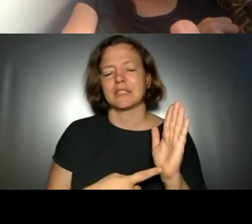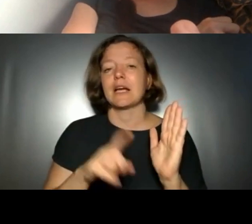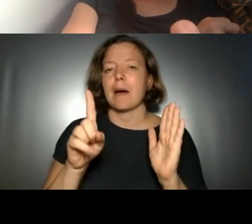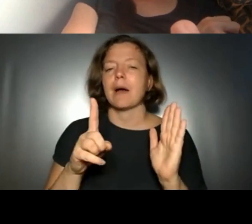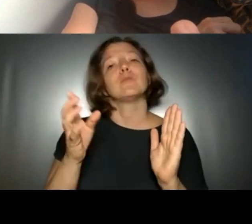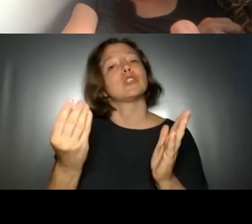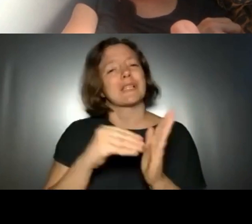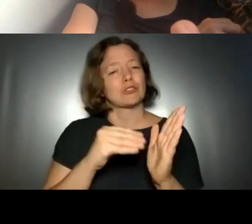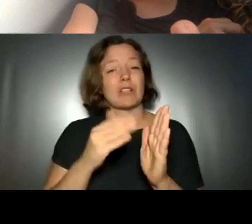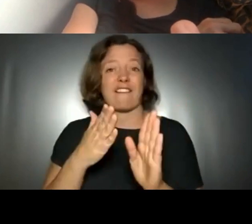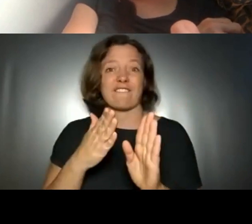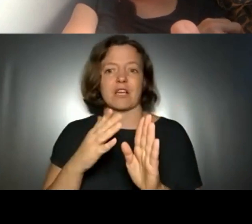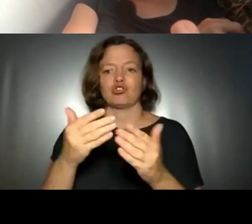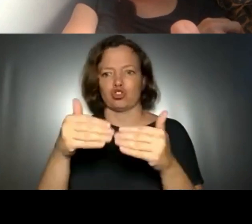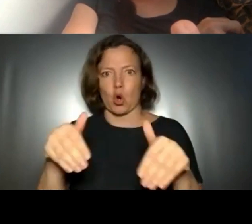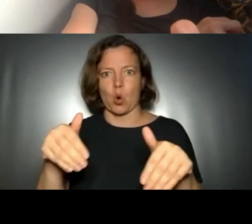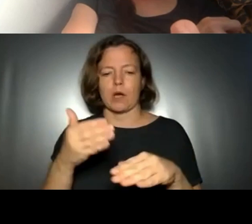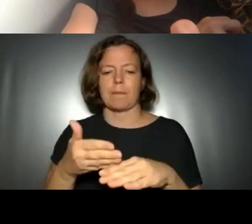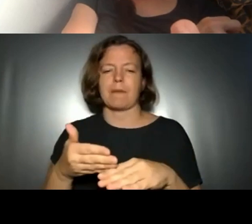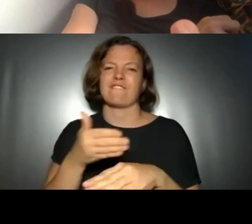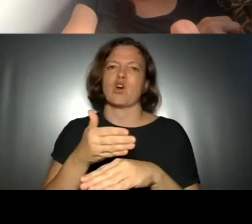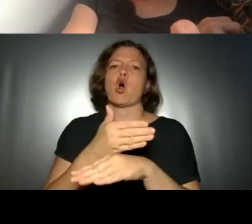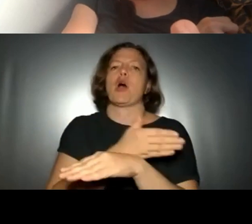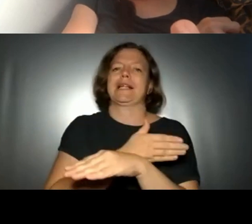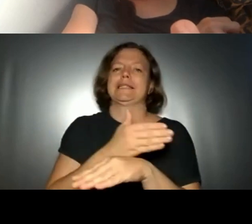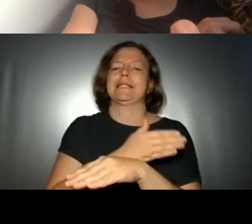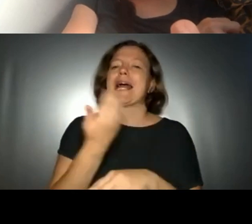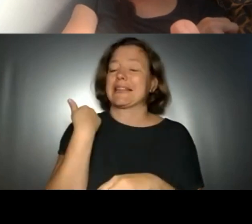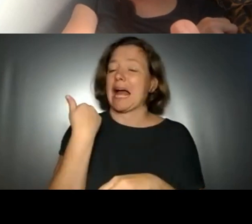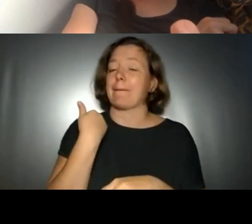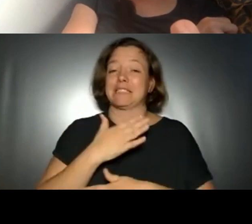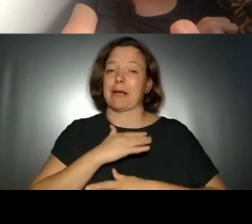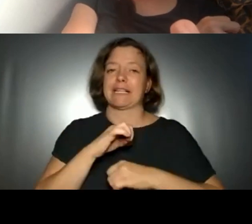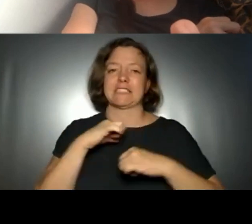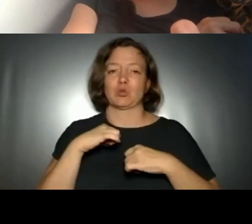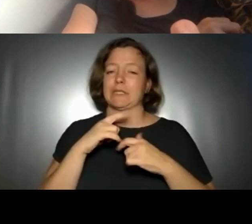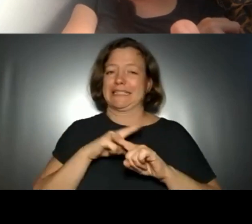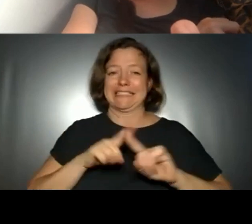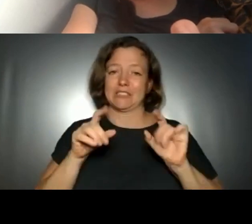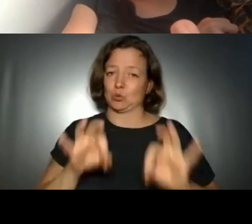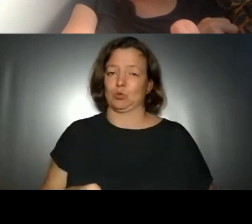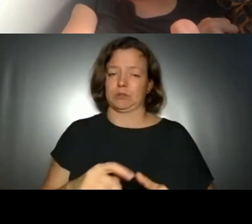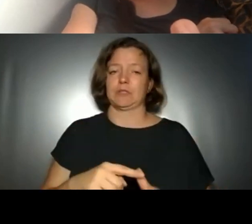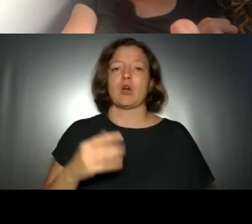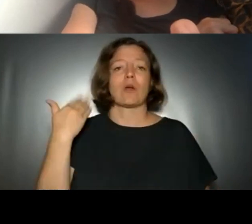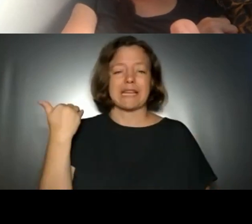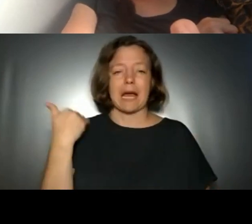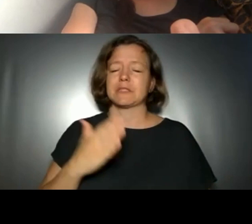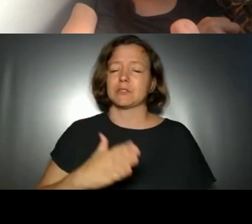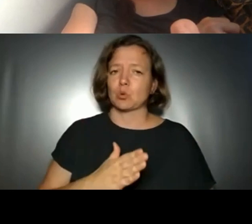because I myself wasn't in good health. I'm still not in good health. I've had ongoing health issues throughout